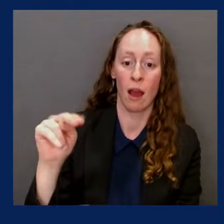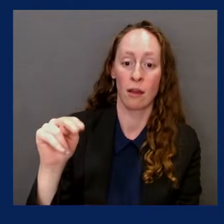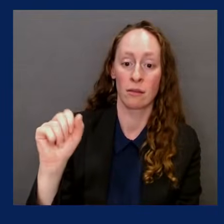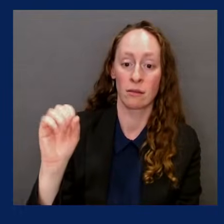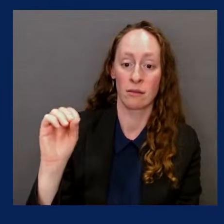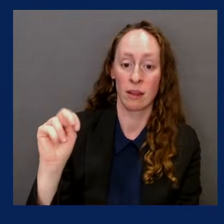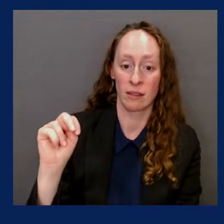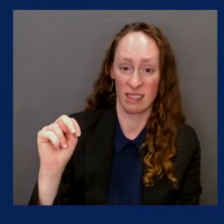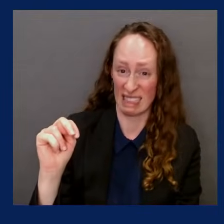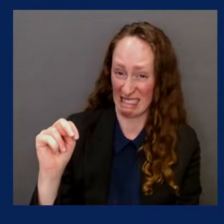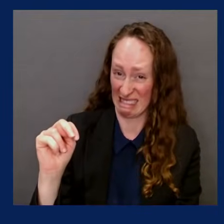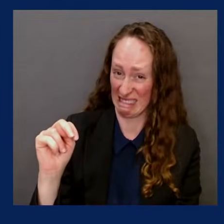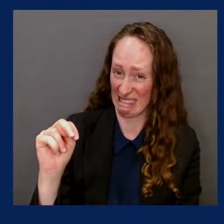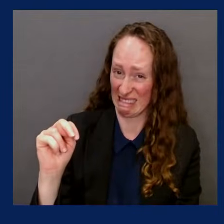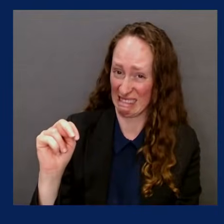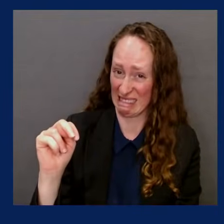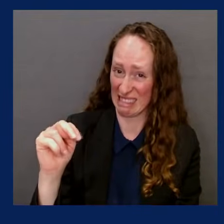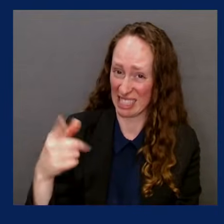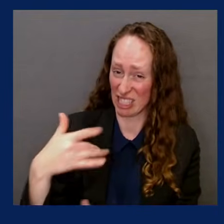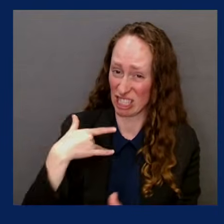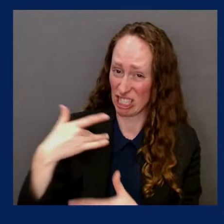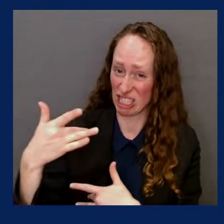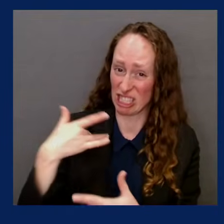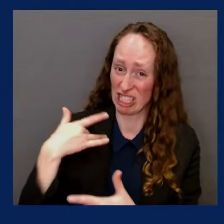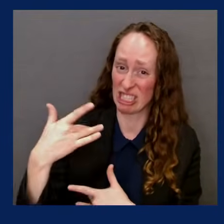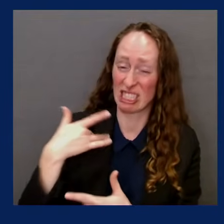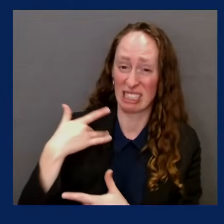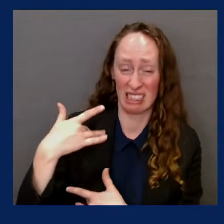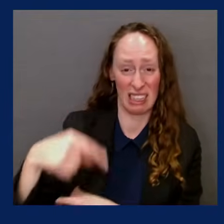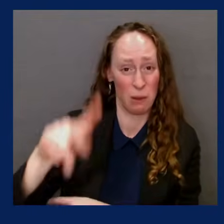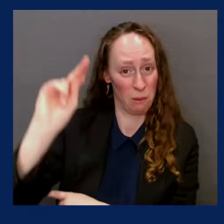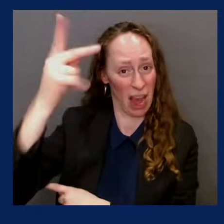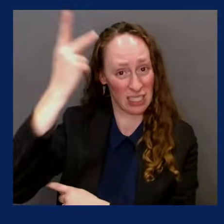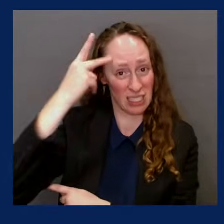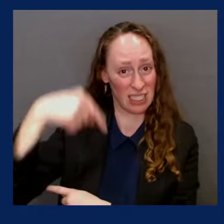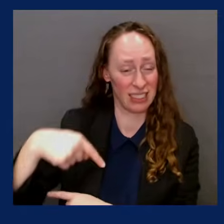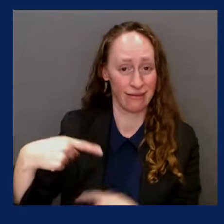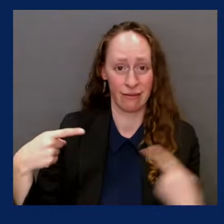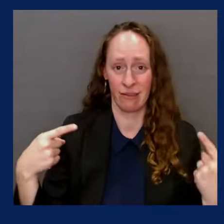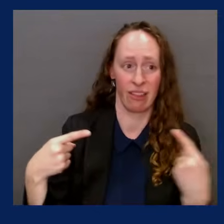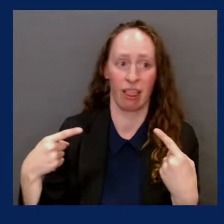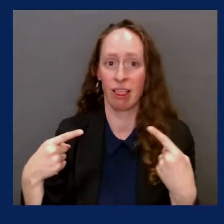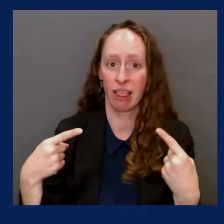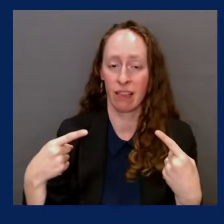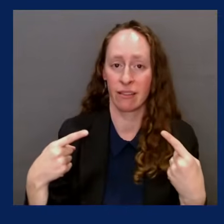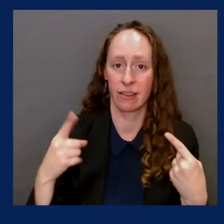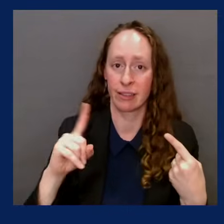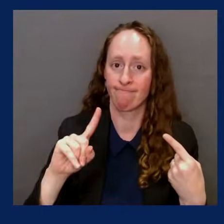the transfer of nuclear-powered subs to Australia as part of the AUKUS agreement? And are you concerned, more broadly,